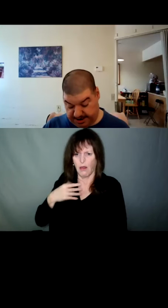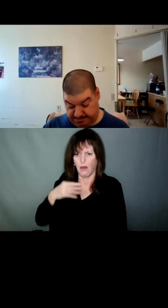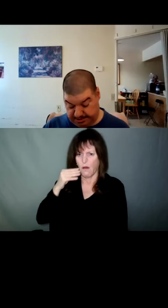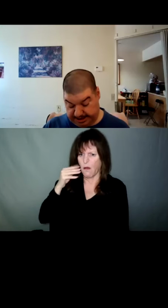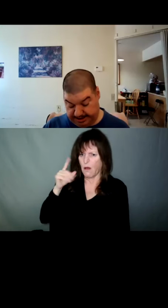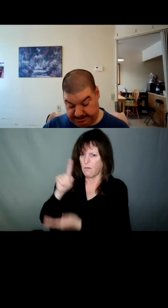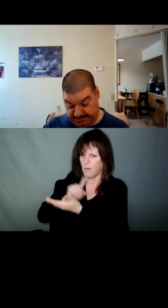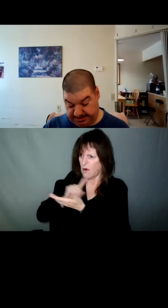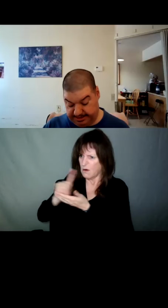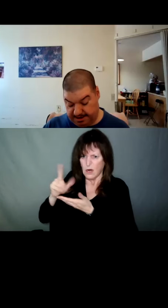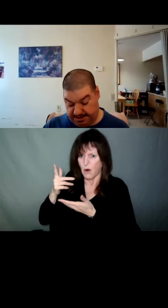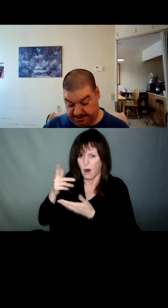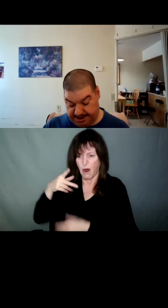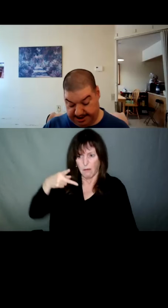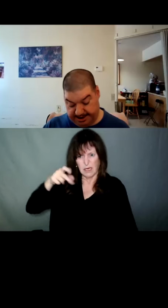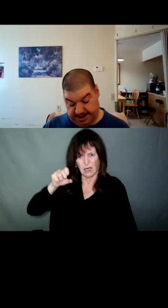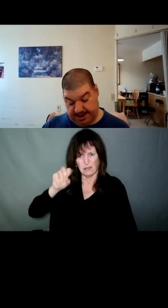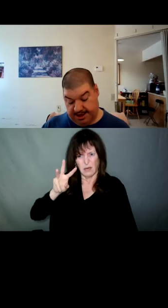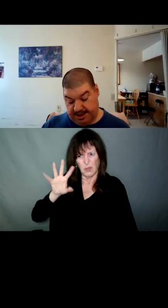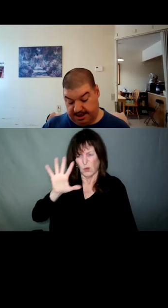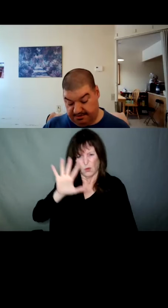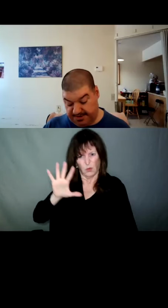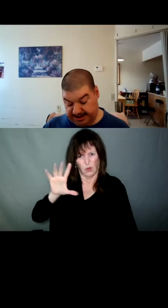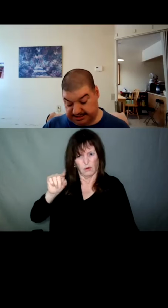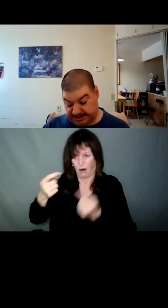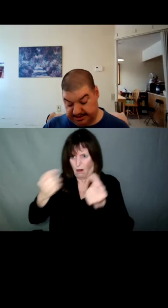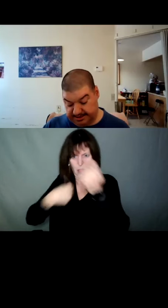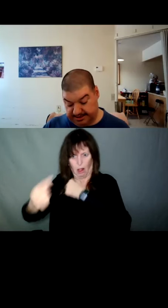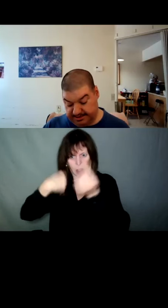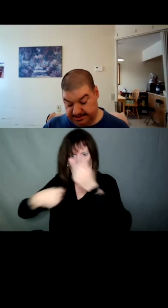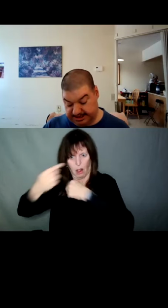EMS and with the rise of Covid cases , I have a real concern